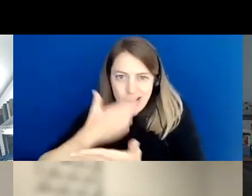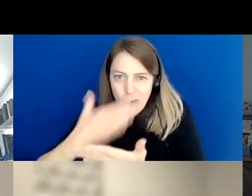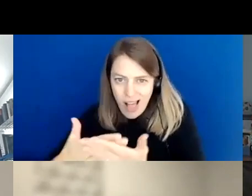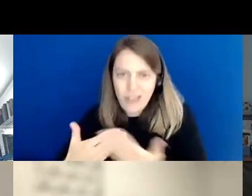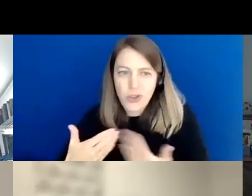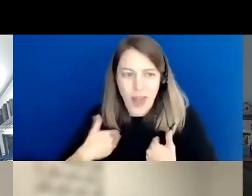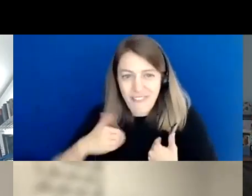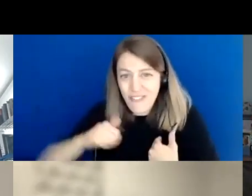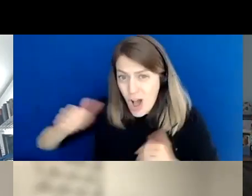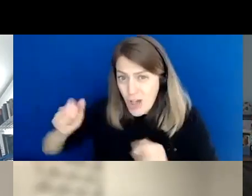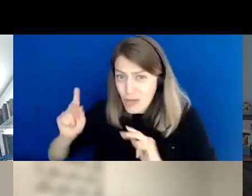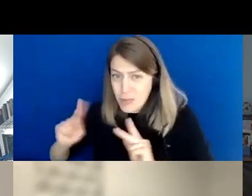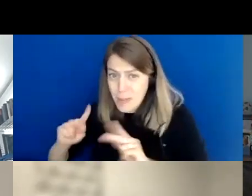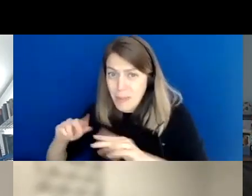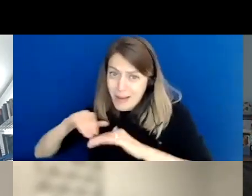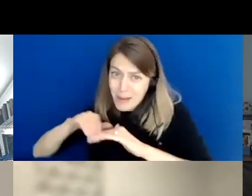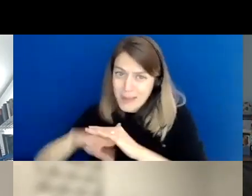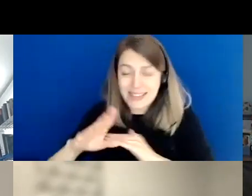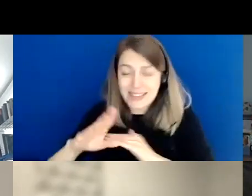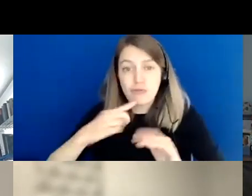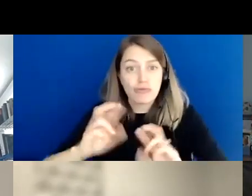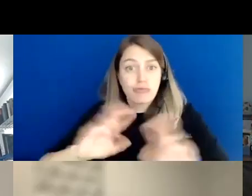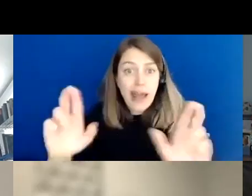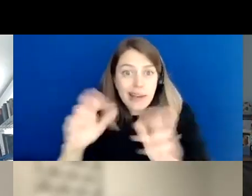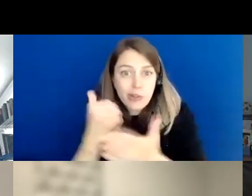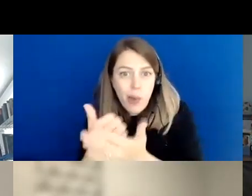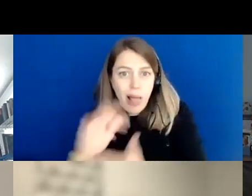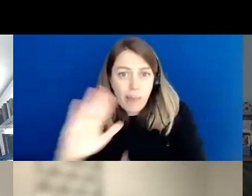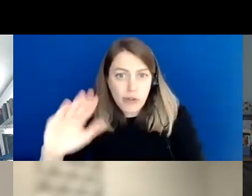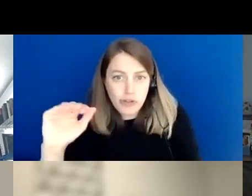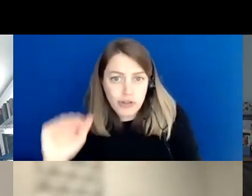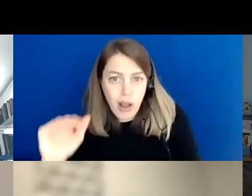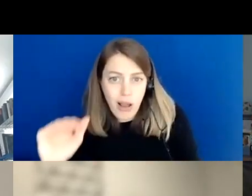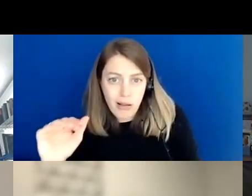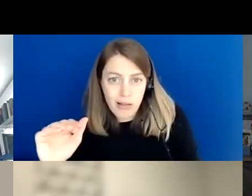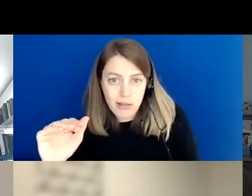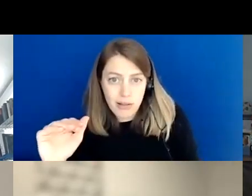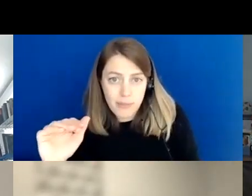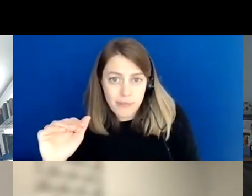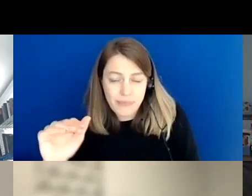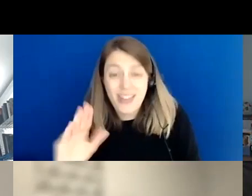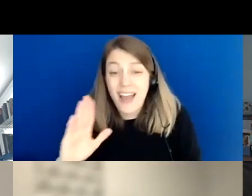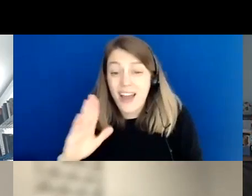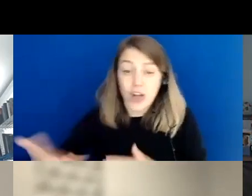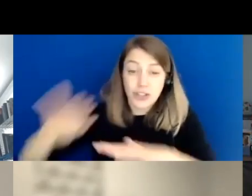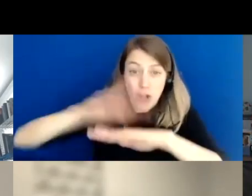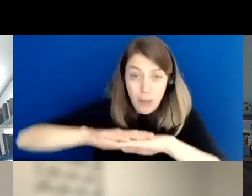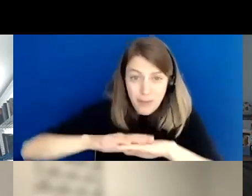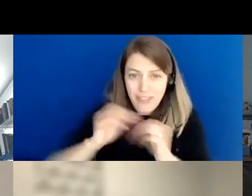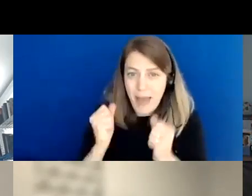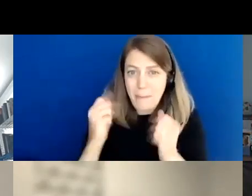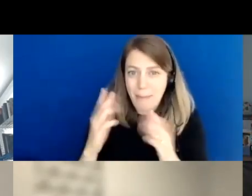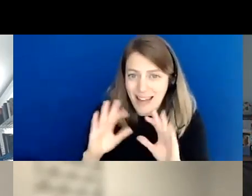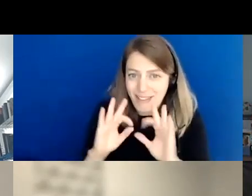hey, we're going to help your kid and then on top of that, a lot of families of color,